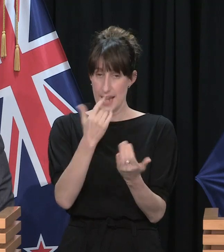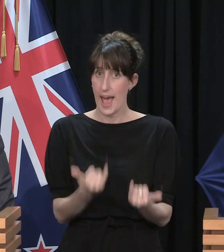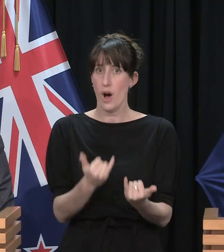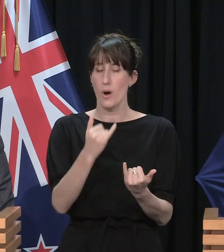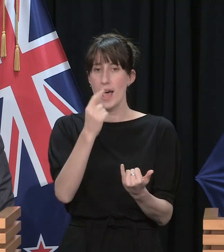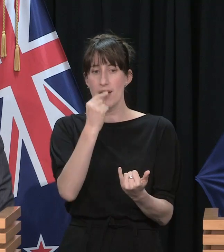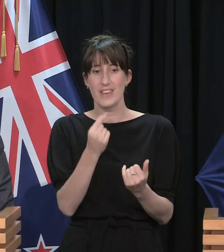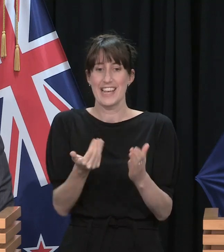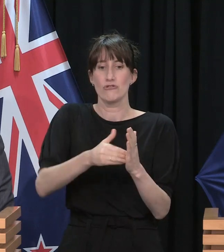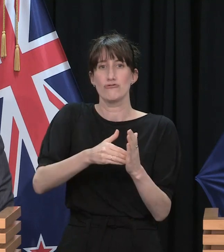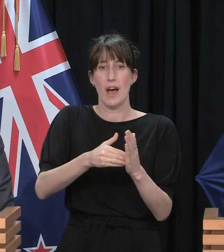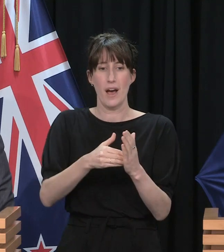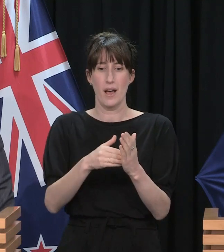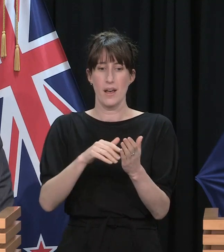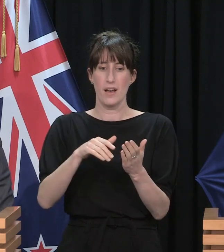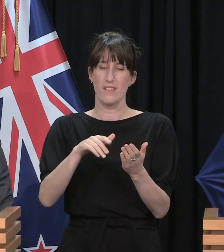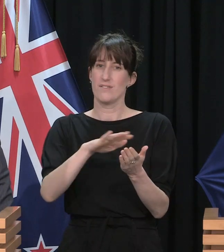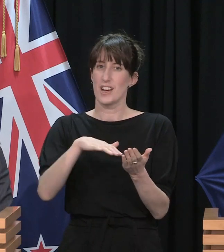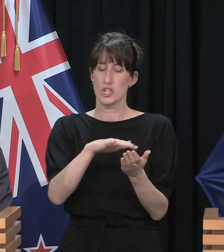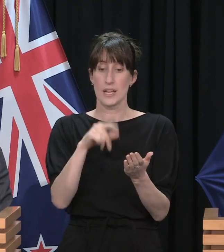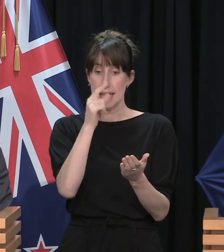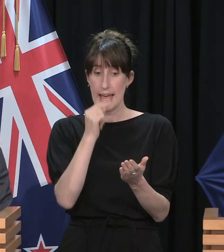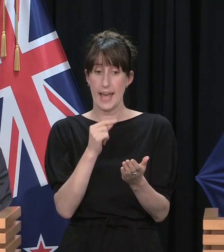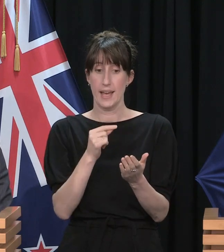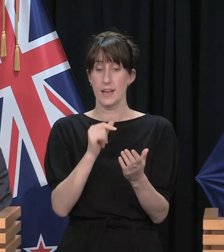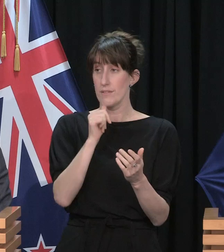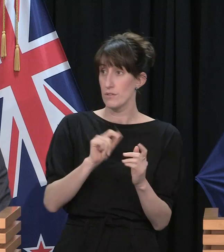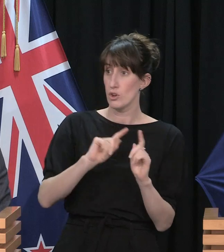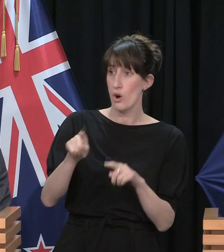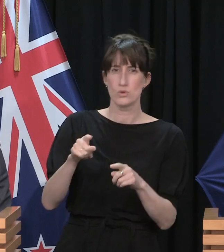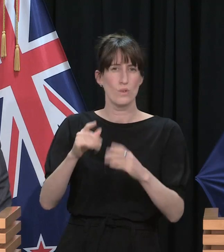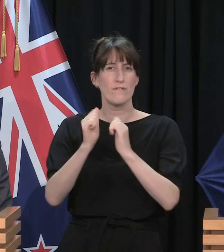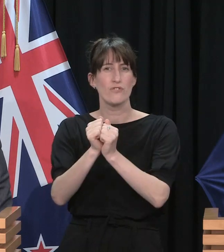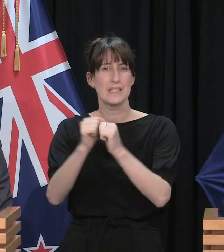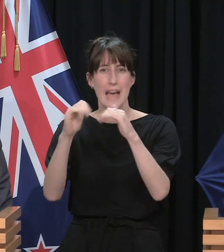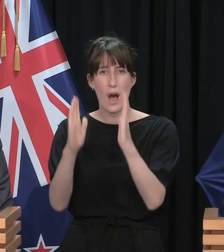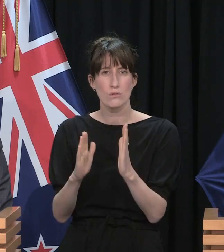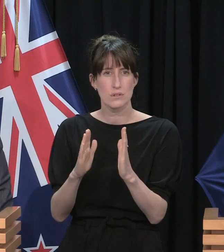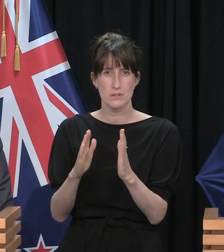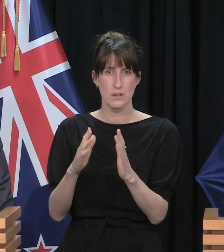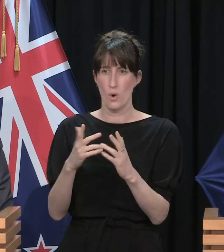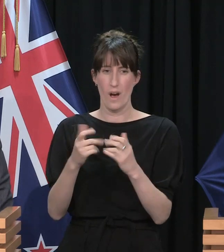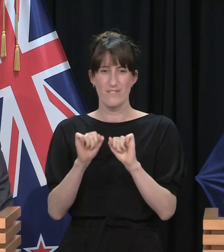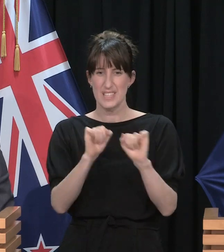users to manually add in their extra appointments and I encourage everybody who is